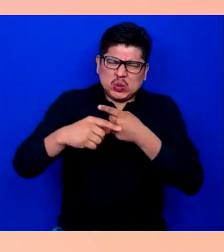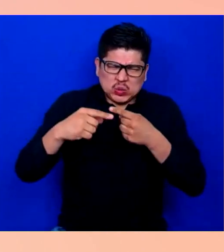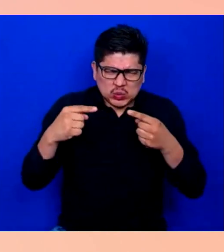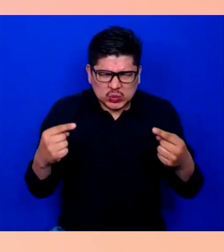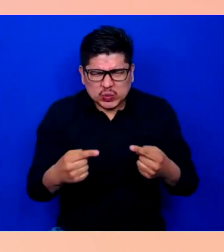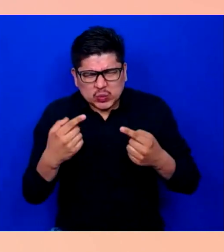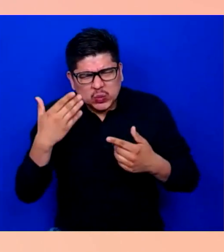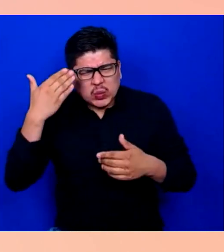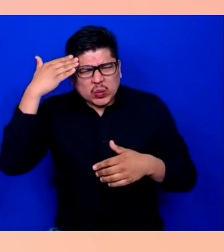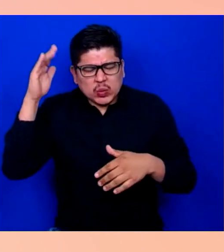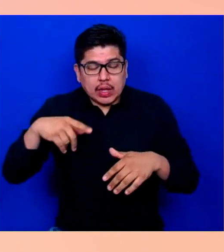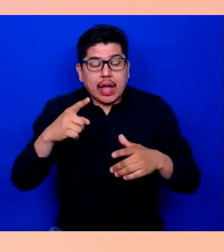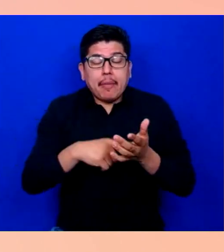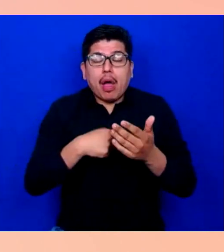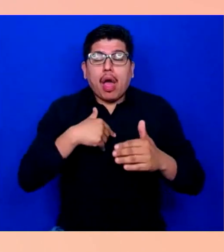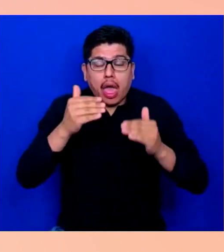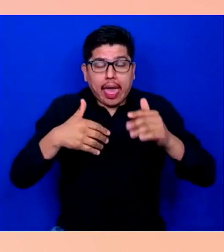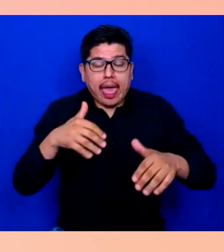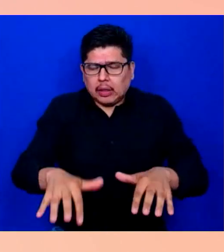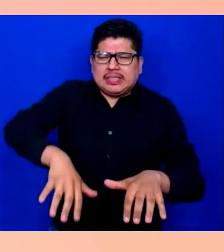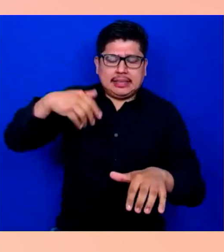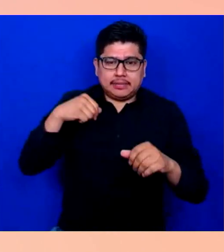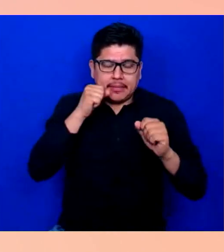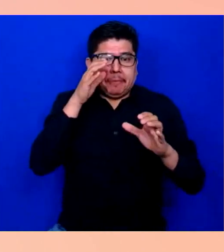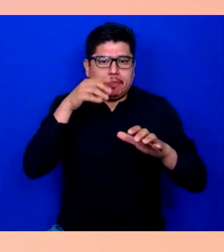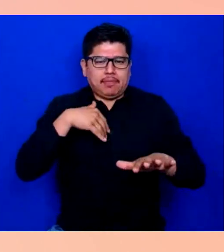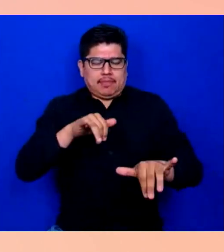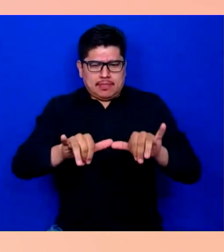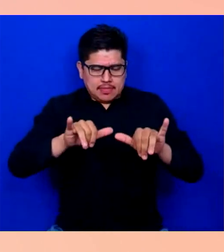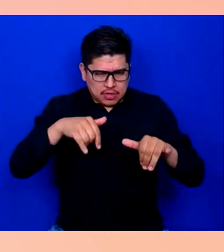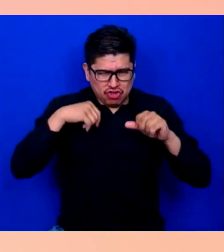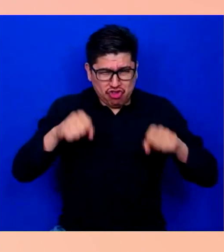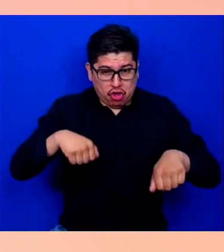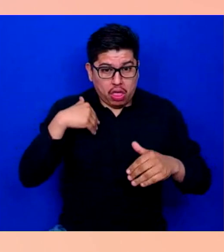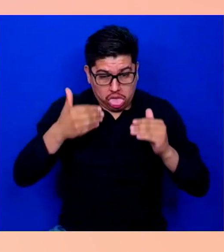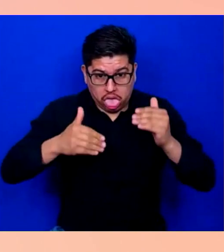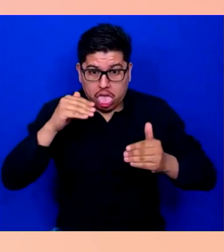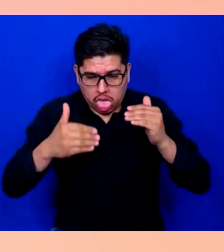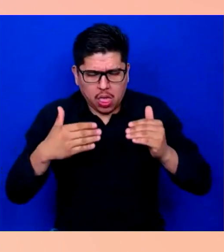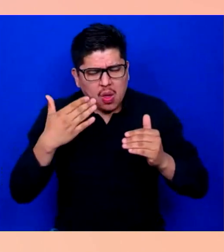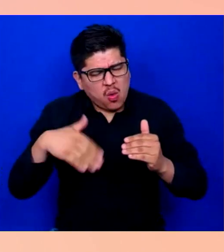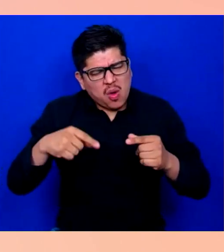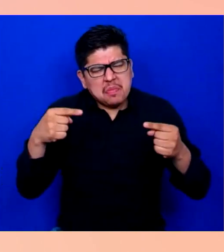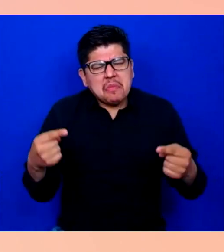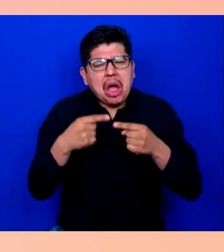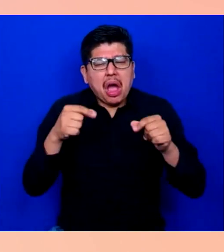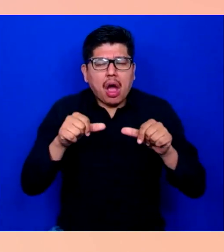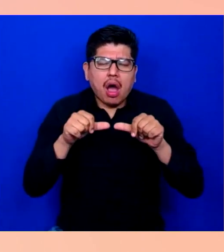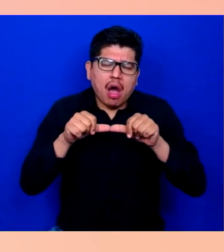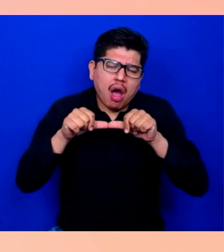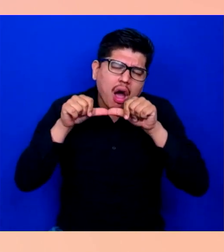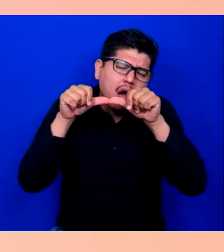if I could fall asleep, the pain would not stop. I tried switching to using my shoulders and